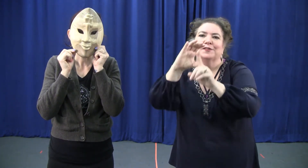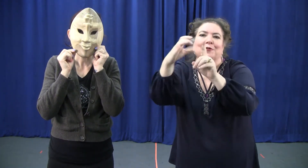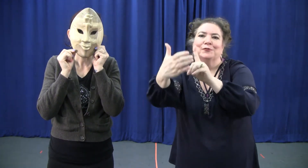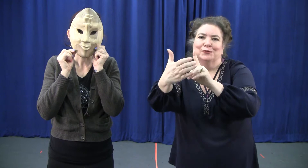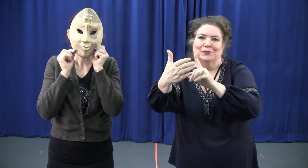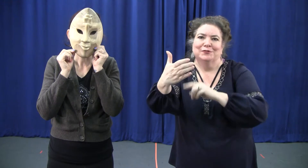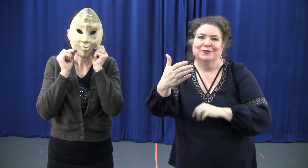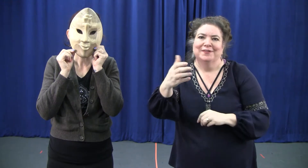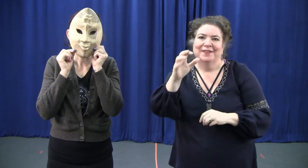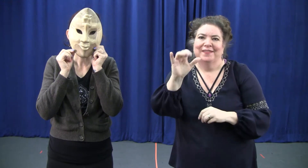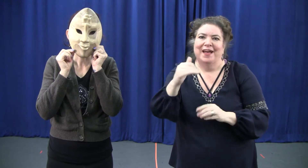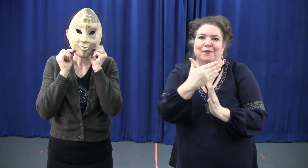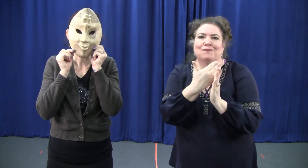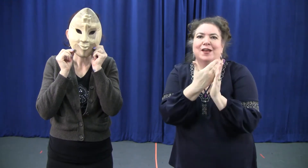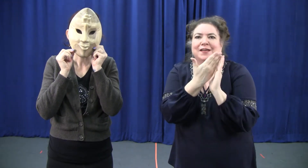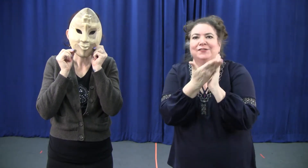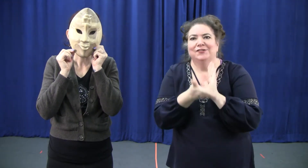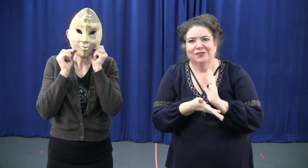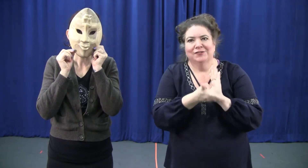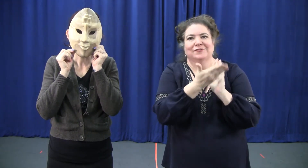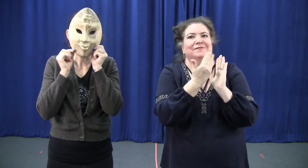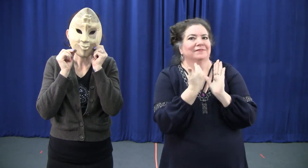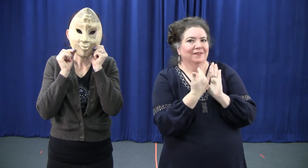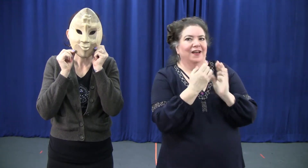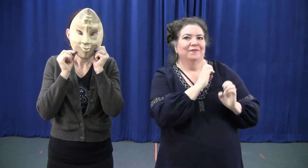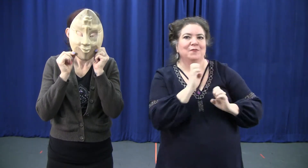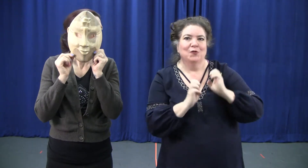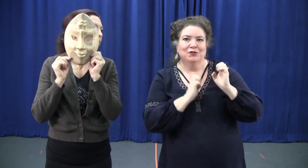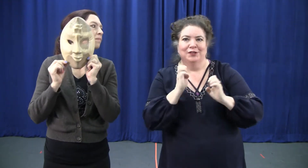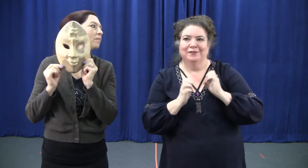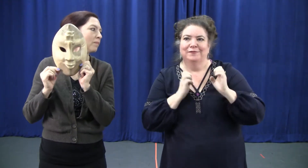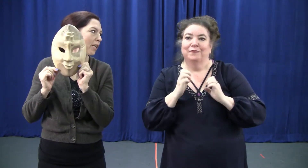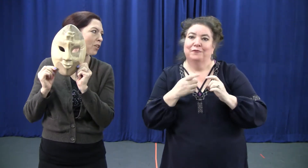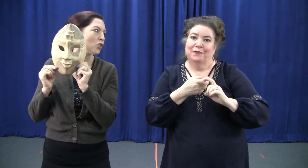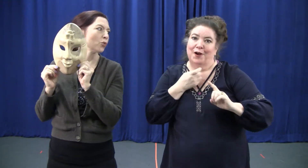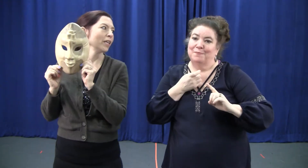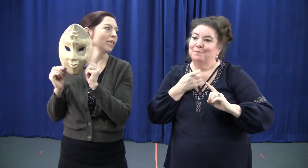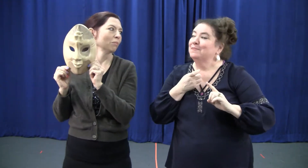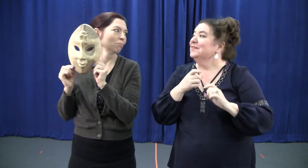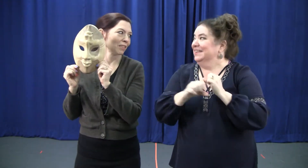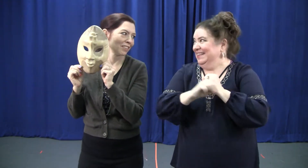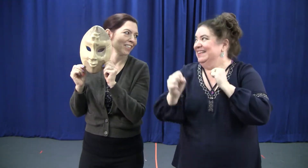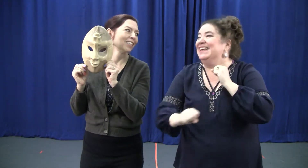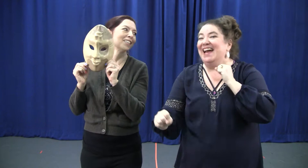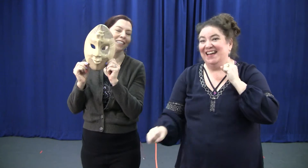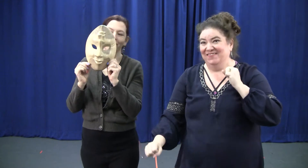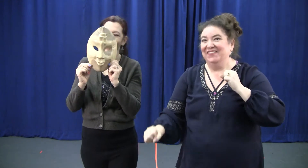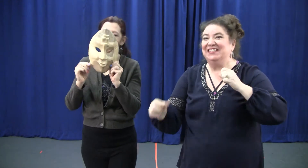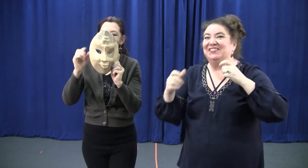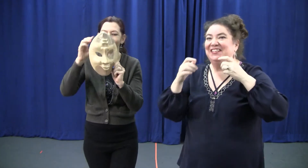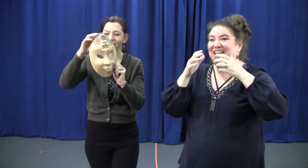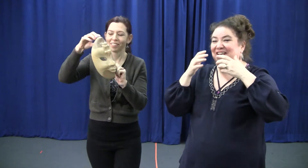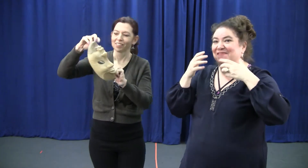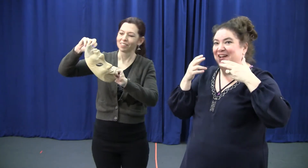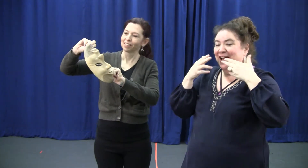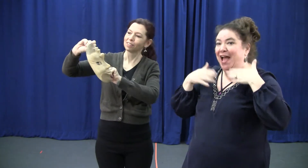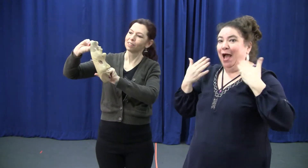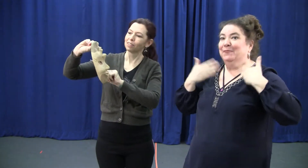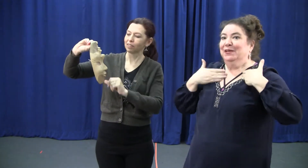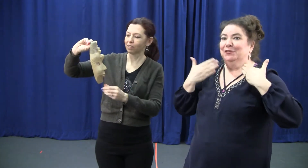cultures. That range of emotional (Heather) extremes! (Luane) Yeah! From extreme happy to